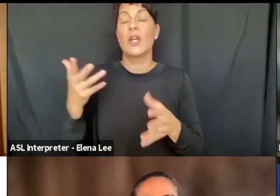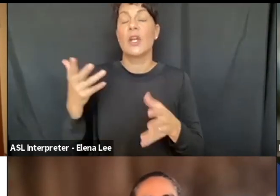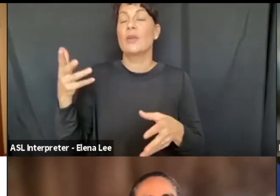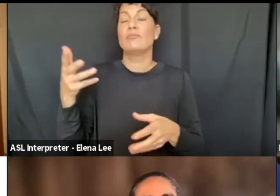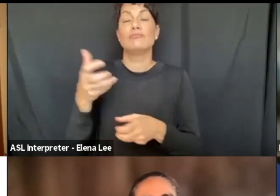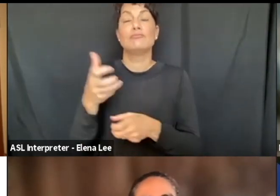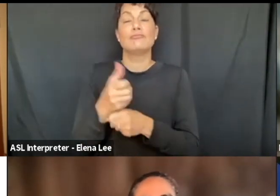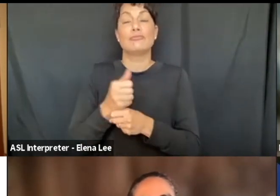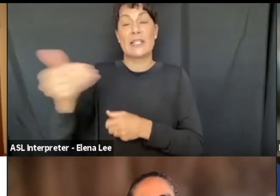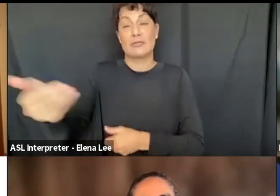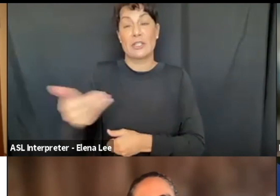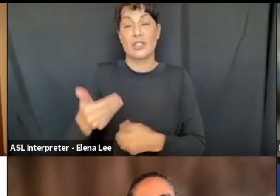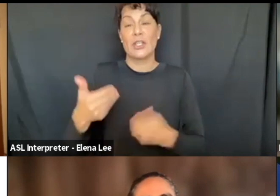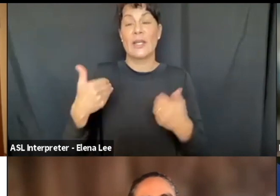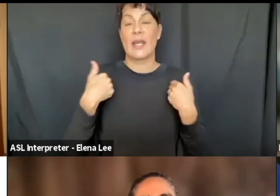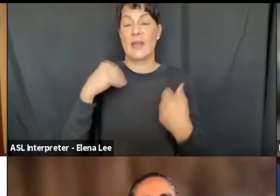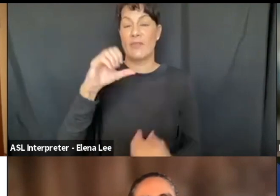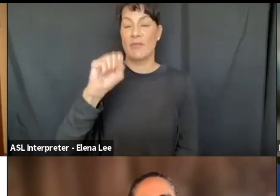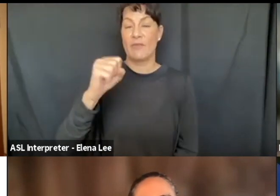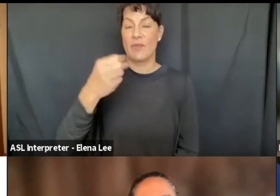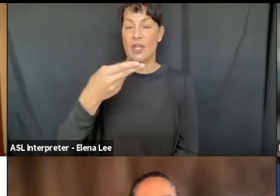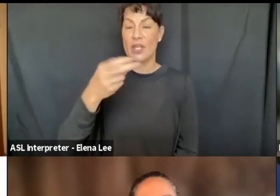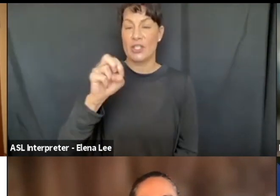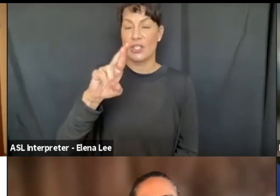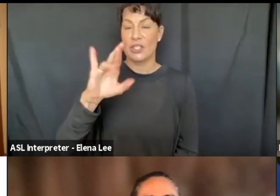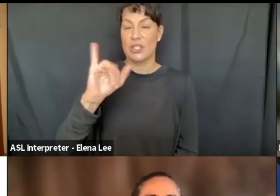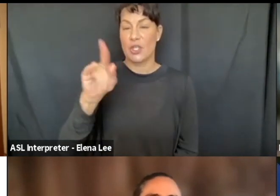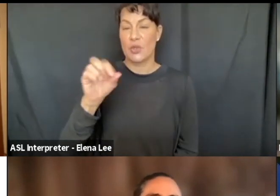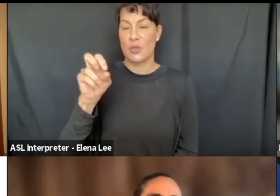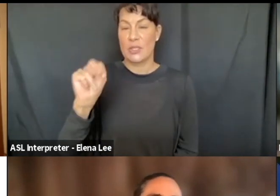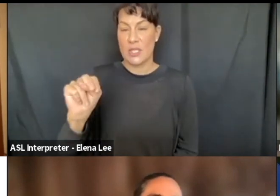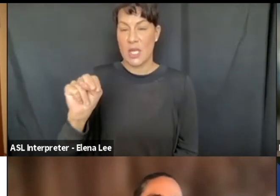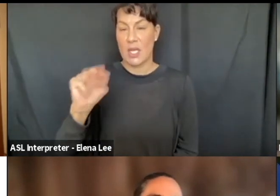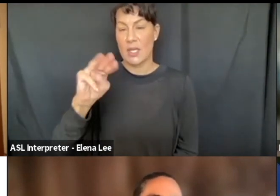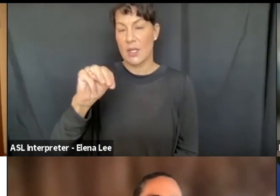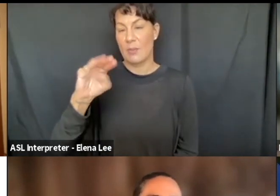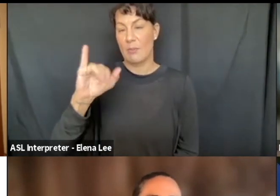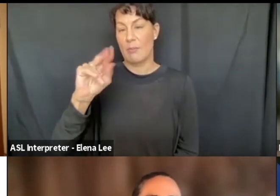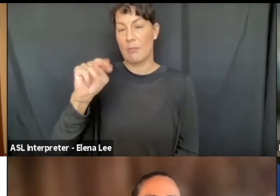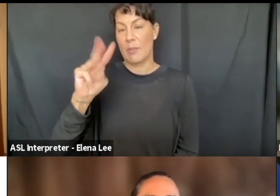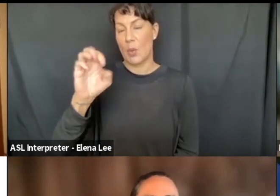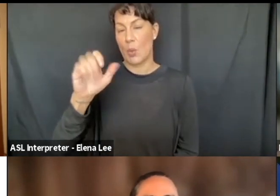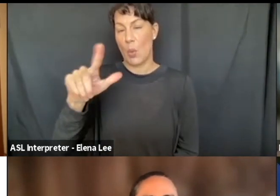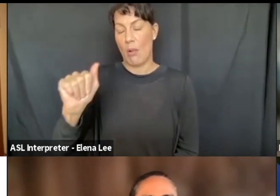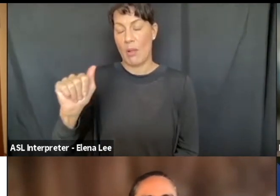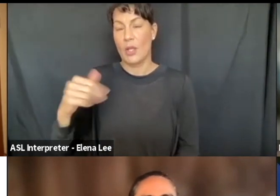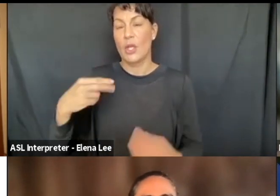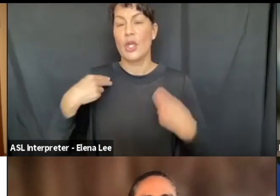we have Sherizaan Minwalla, a human rights attorney, Navilla Rashid, a forensic social worker